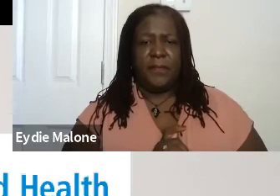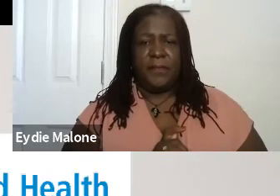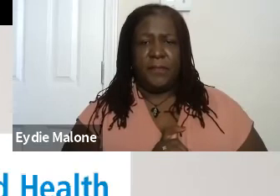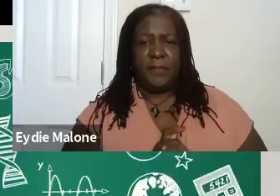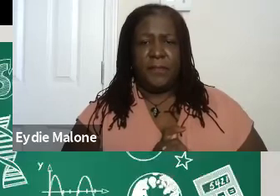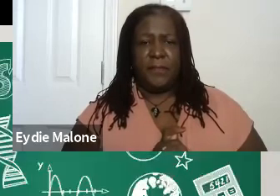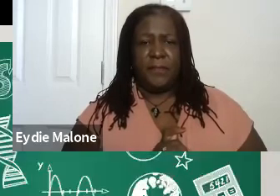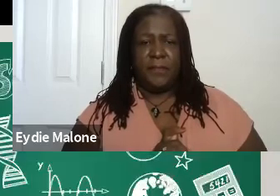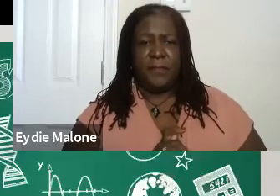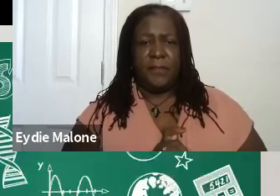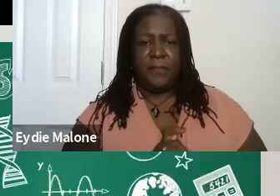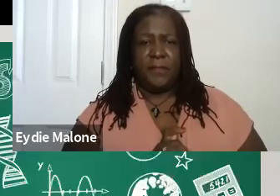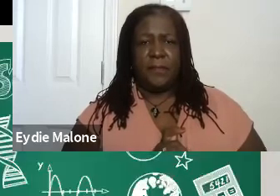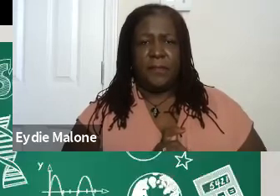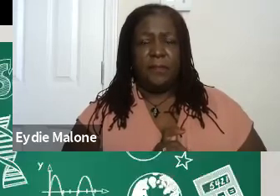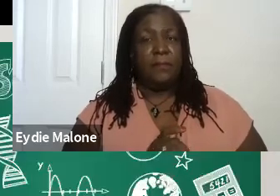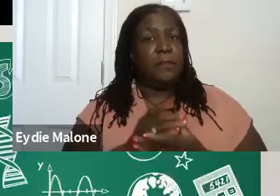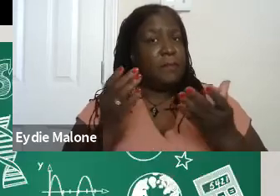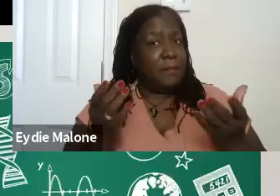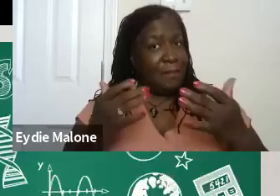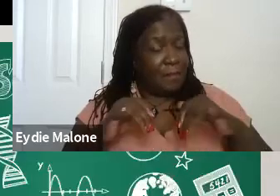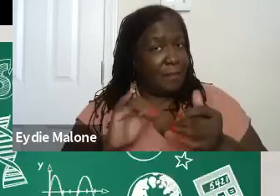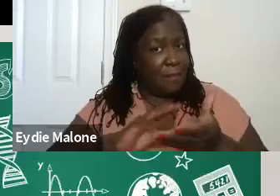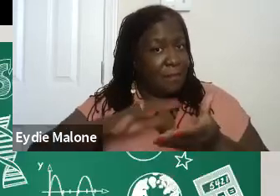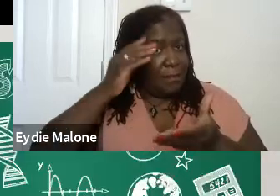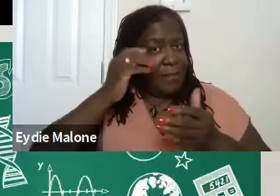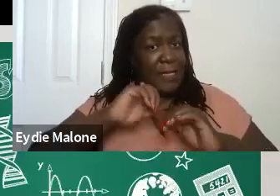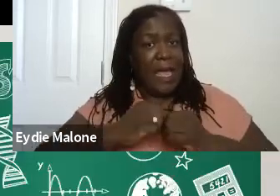What are we still learning, how well the vaccines protect people who have weaker immune systems,